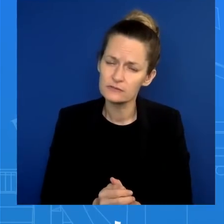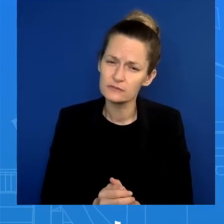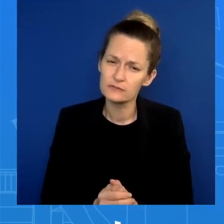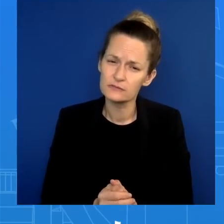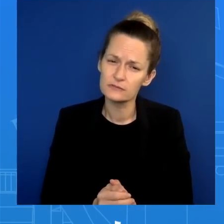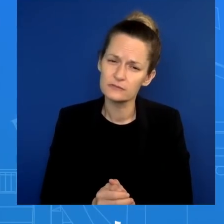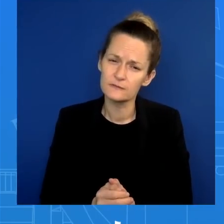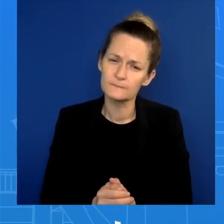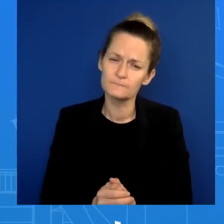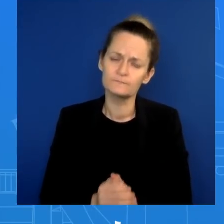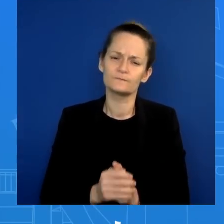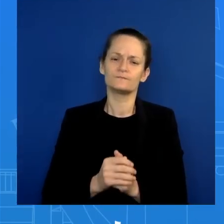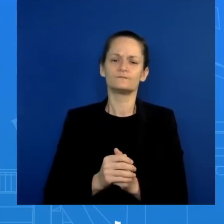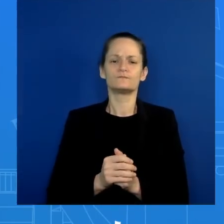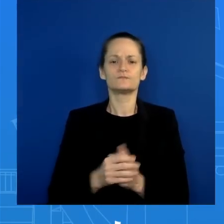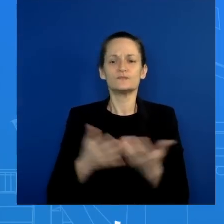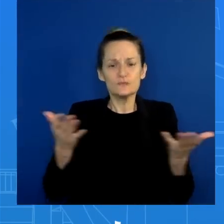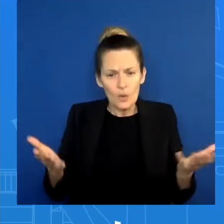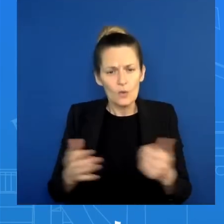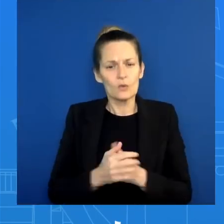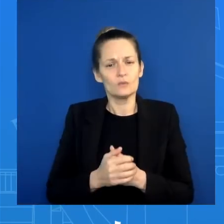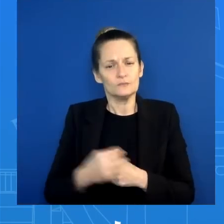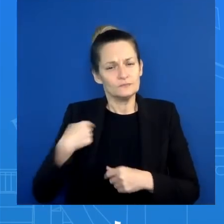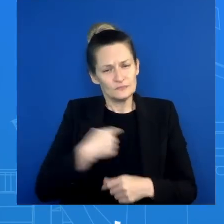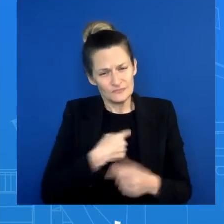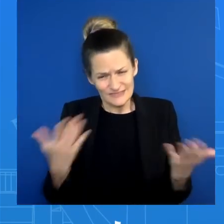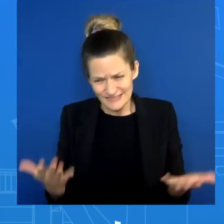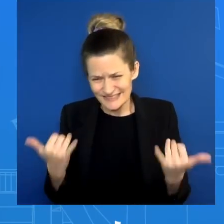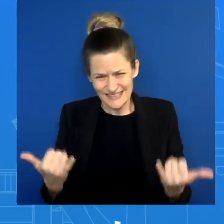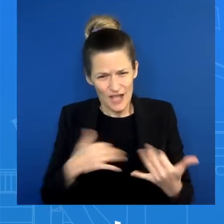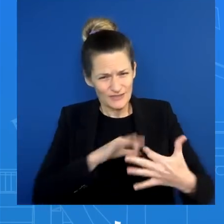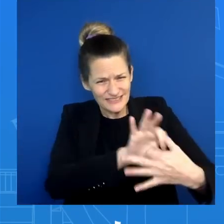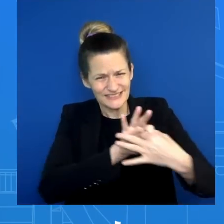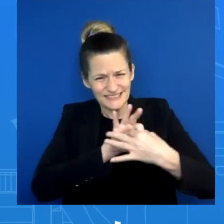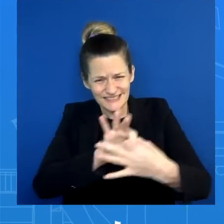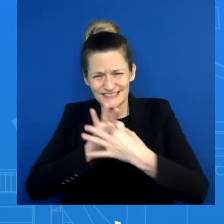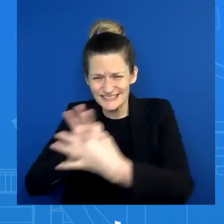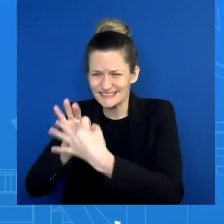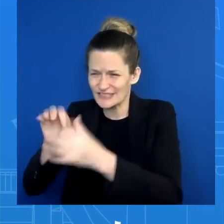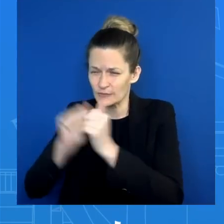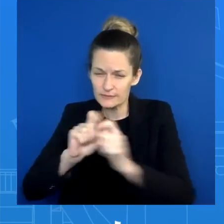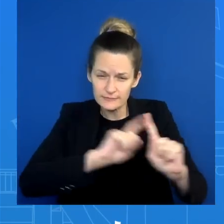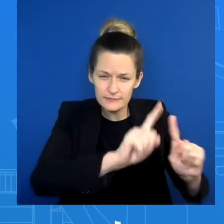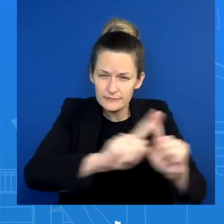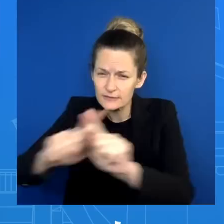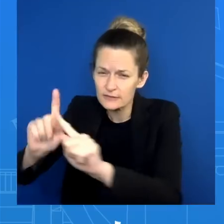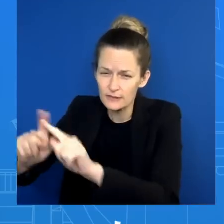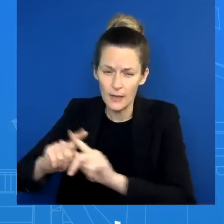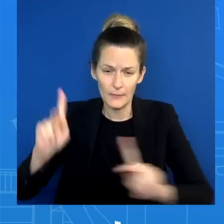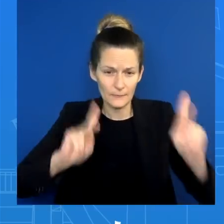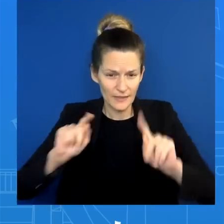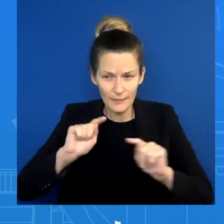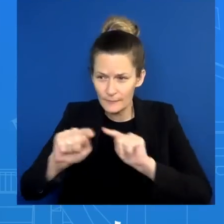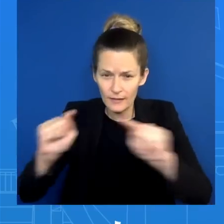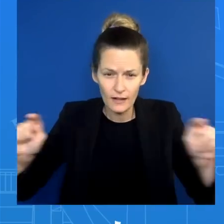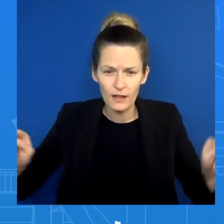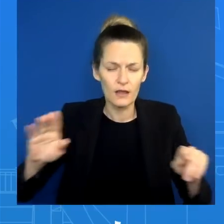with groups and people who are really going to be affected by this. That is important to the president and.